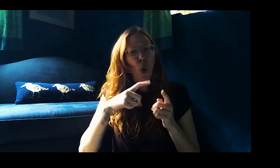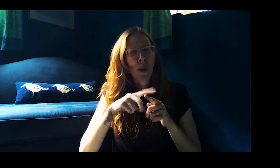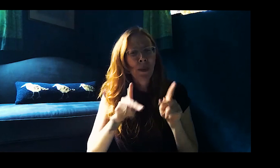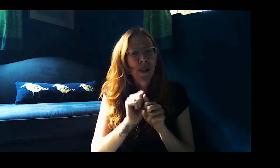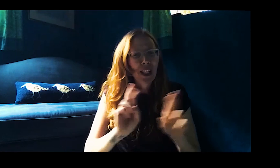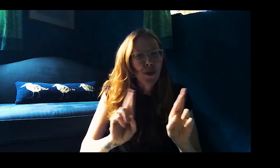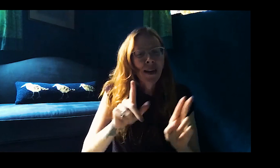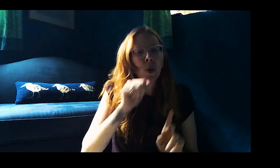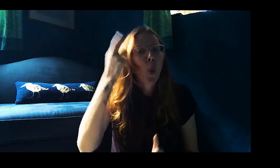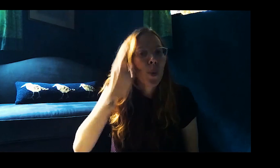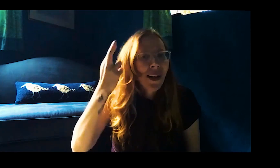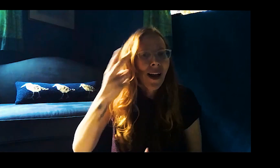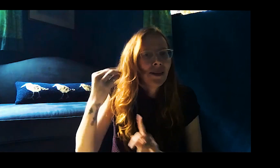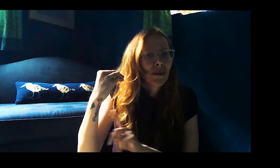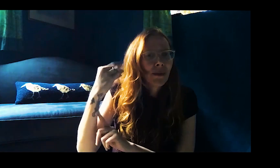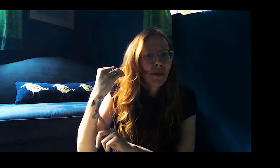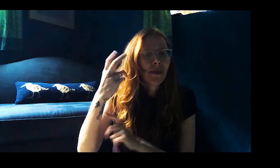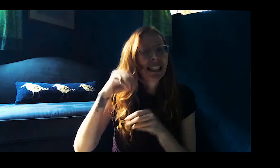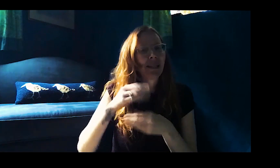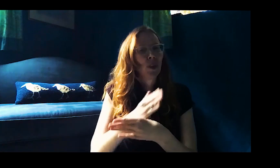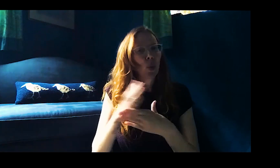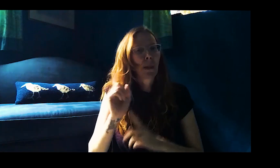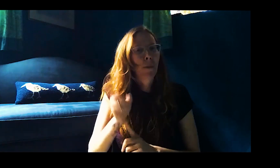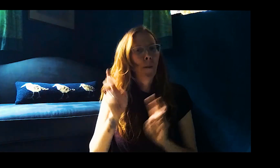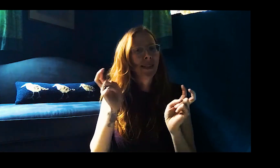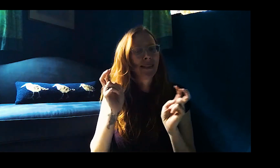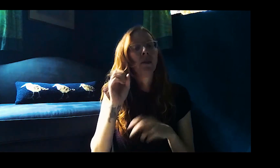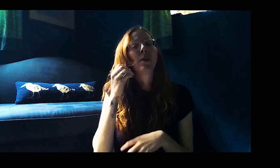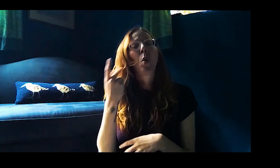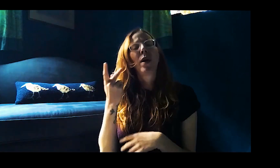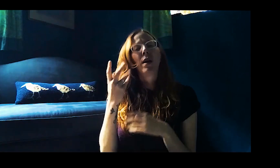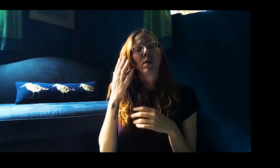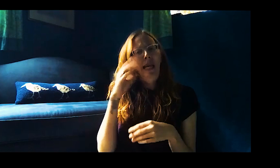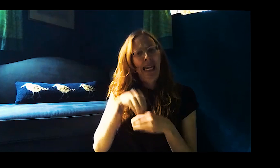ready, and then they all sit in front of me, and smile and get ready for a picture.